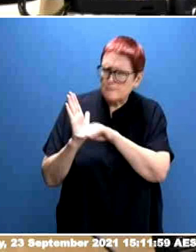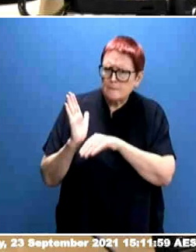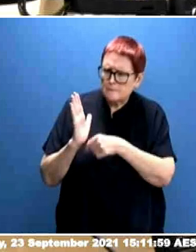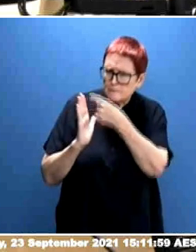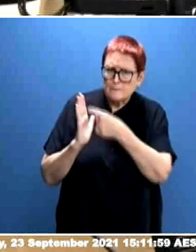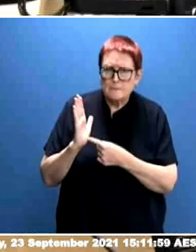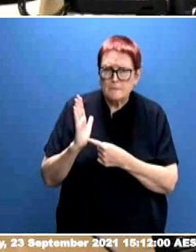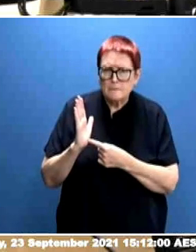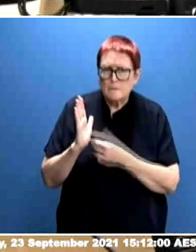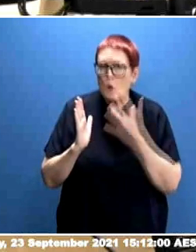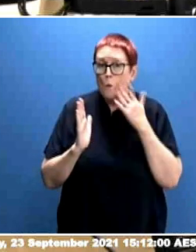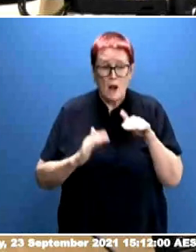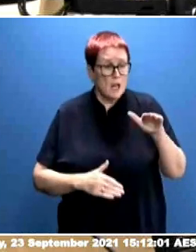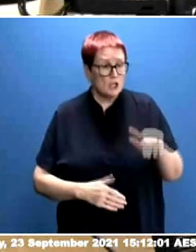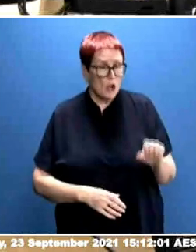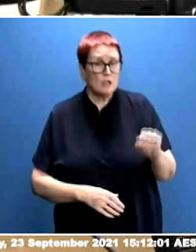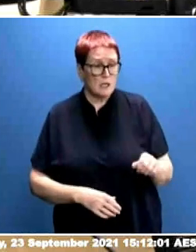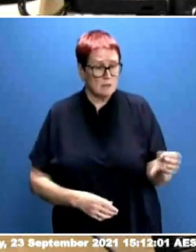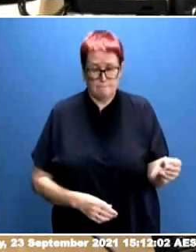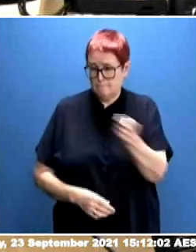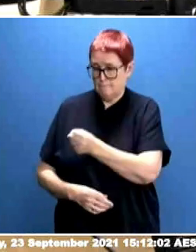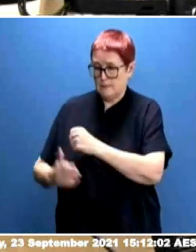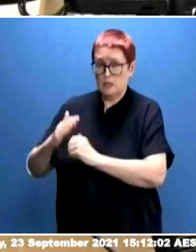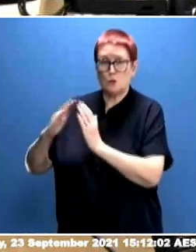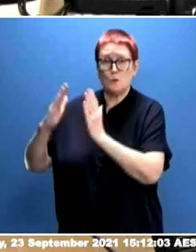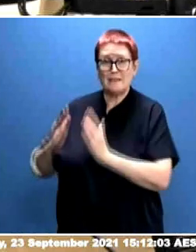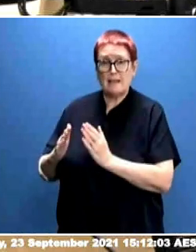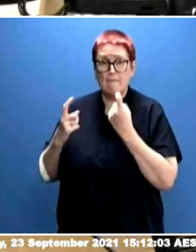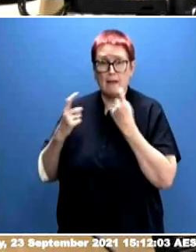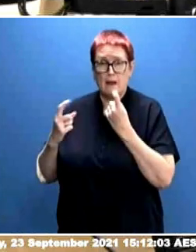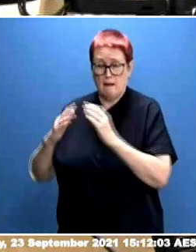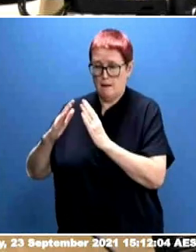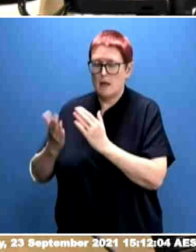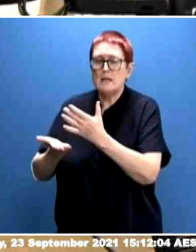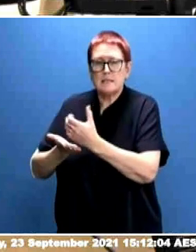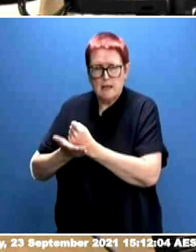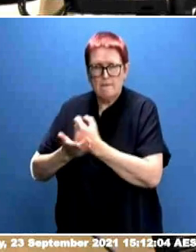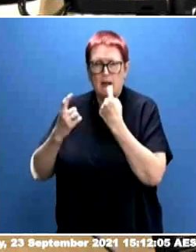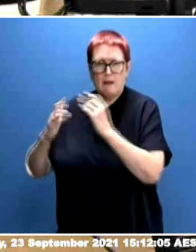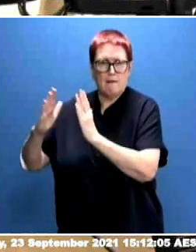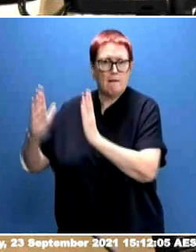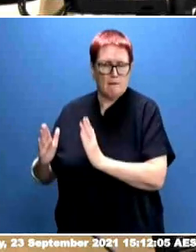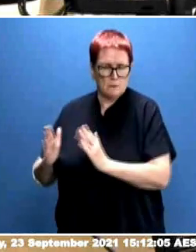might be placed into the Safe Care House, and one of the things that you've said